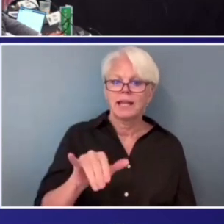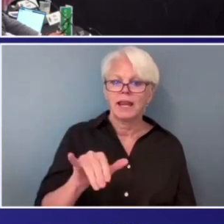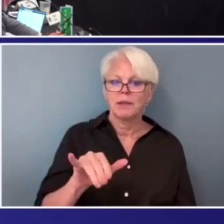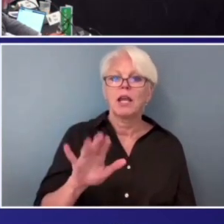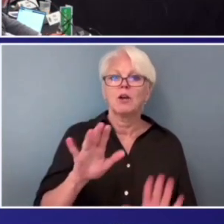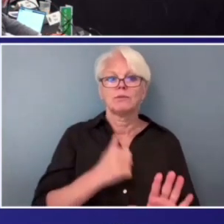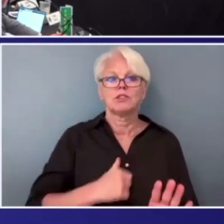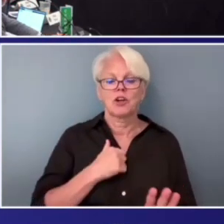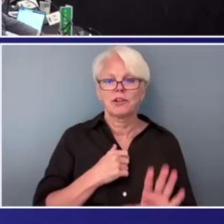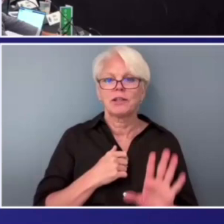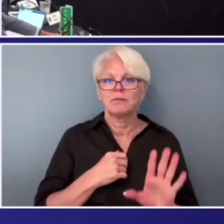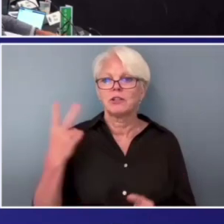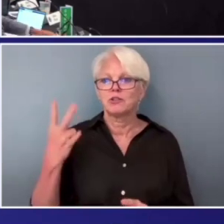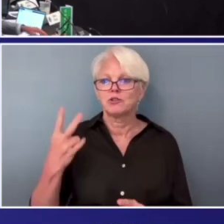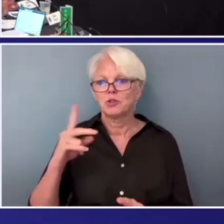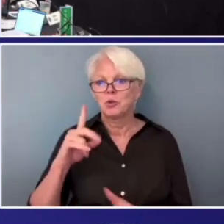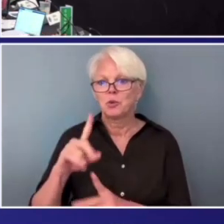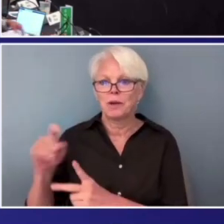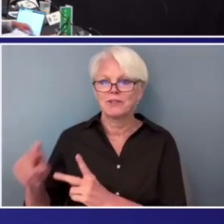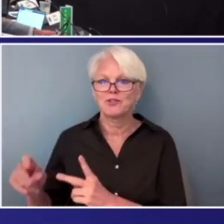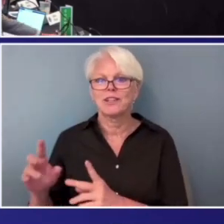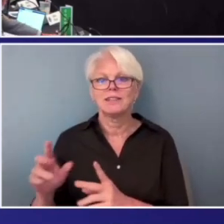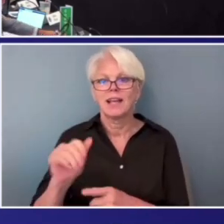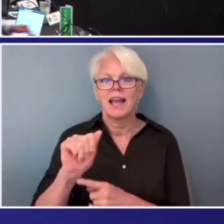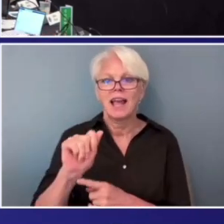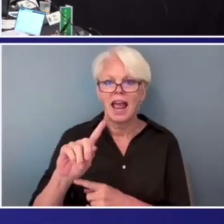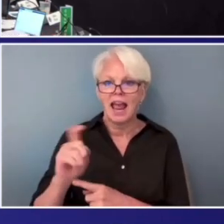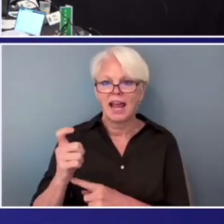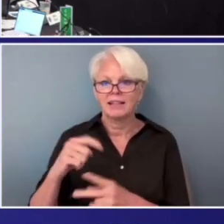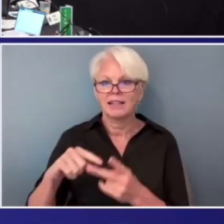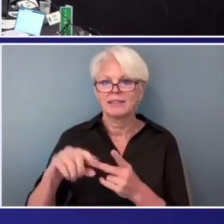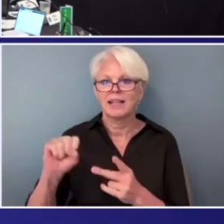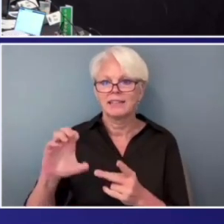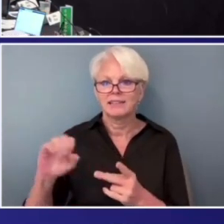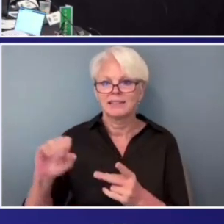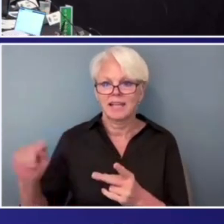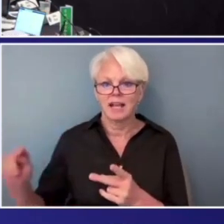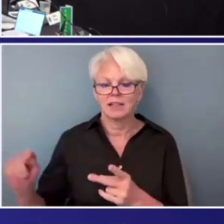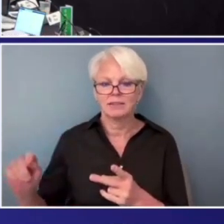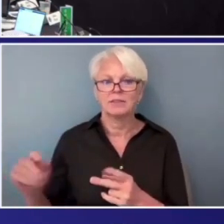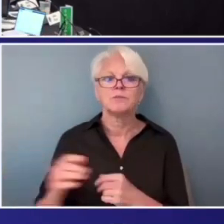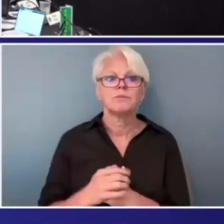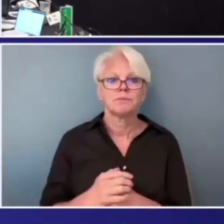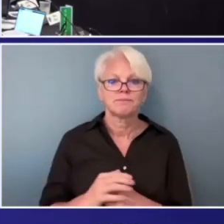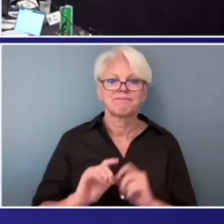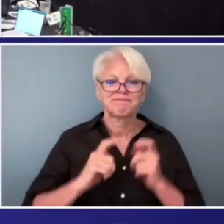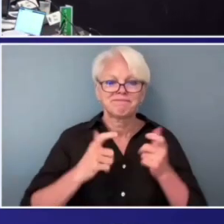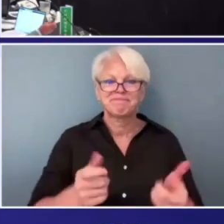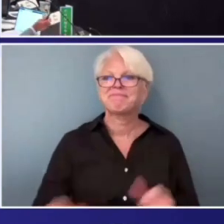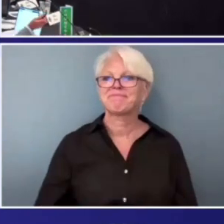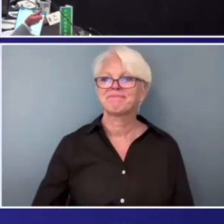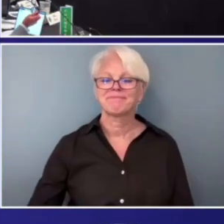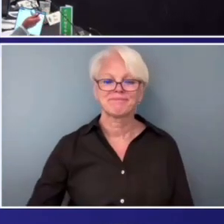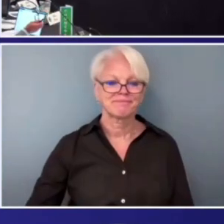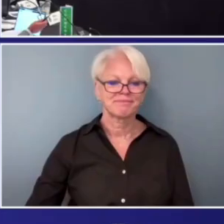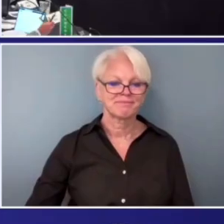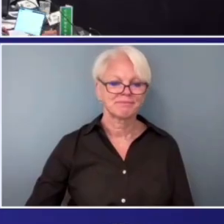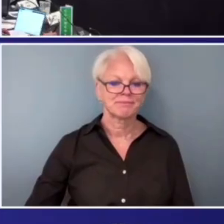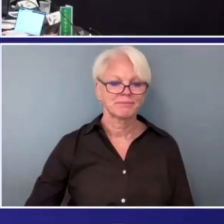Actually two. Alex, and then Scott. What -- do we need to go back to put on the screen?